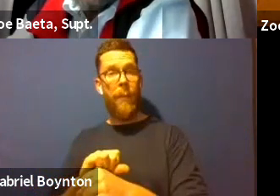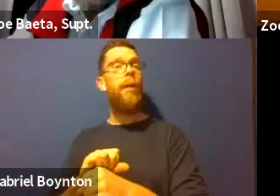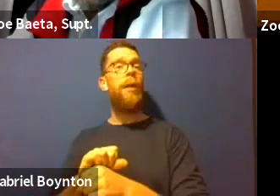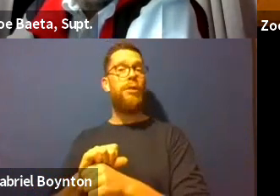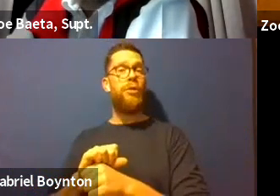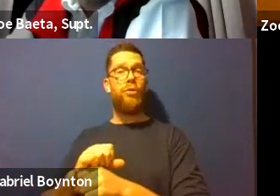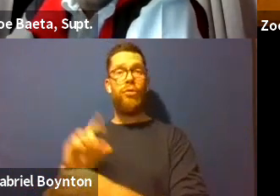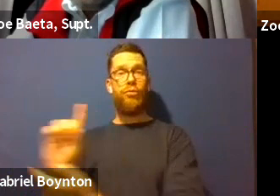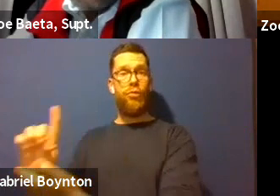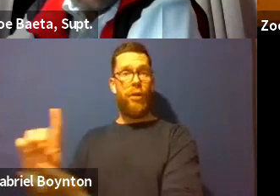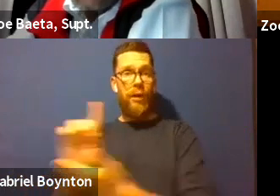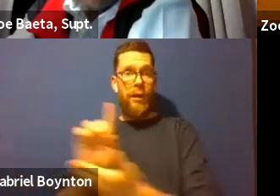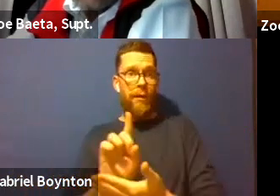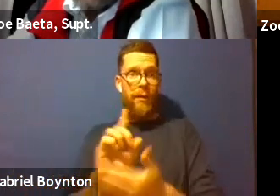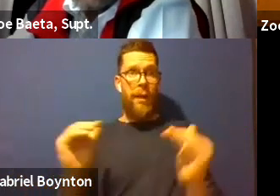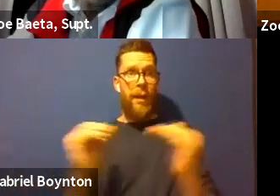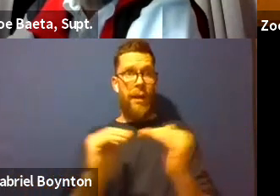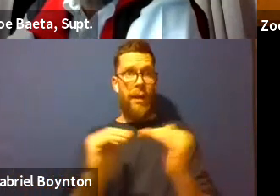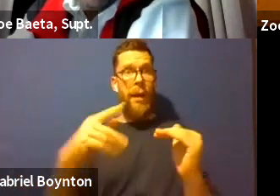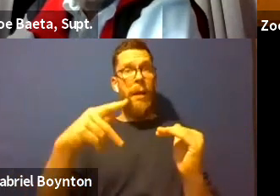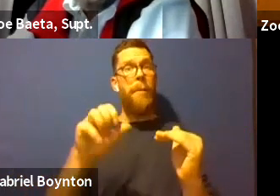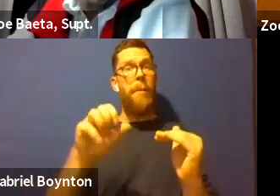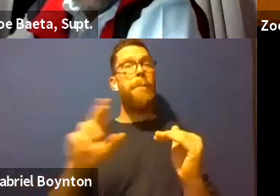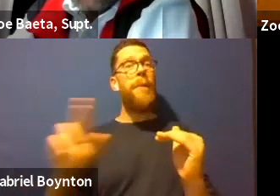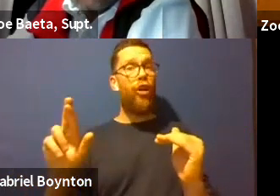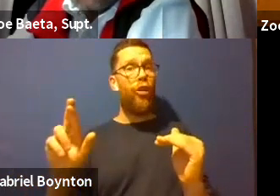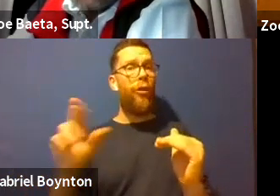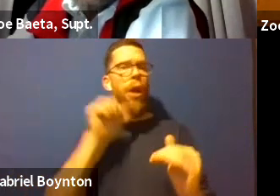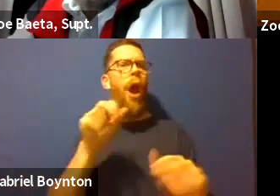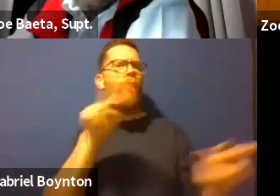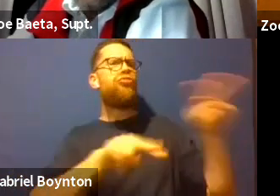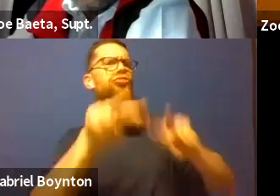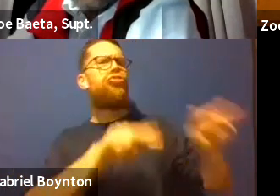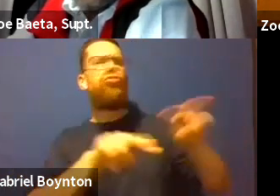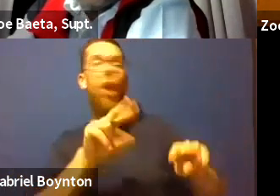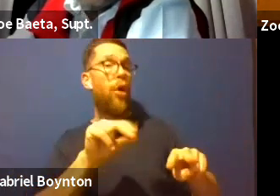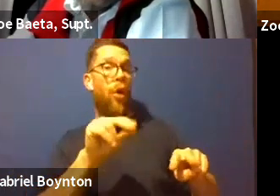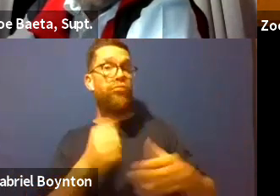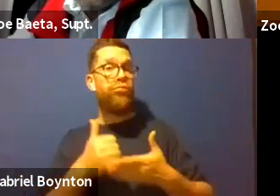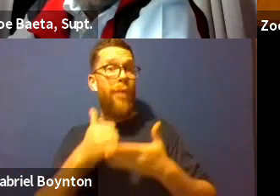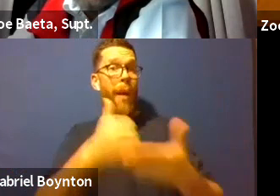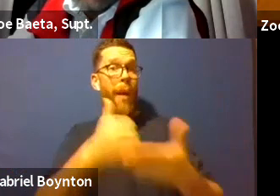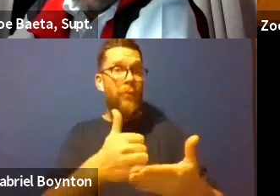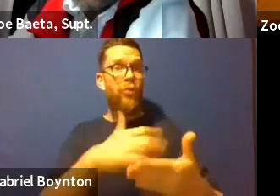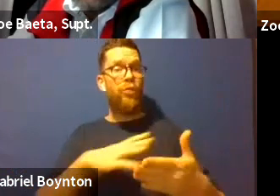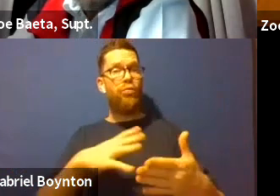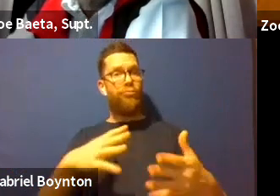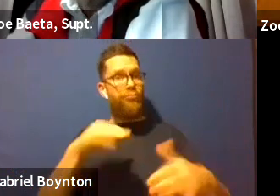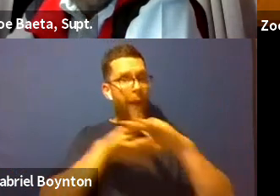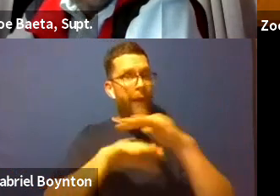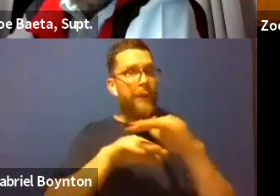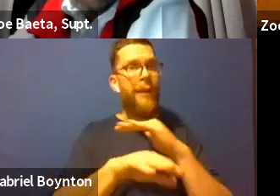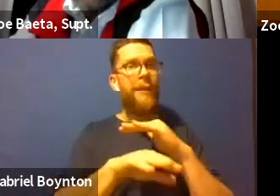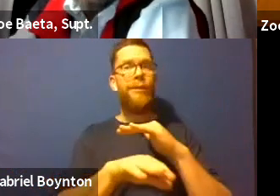Joe Baeta, Supt. : To the table, who's not supervising them, but it's providing them access to get better and they're eating it up, left and right to the, to the point